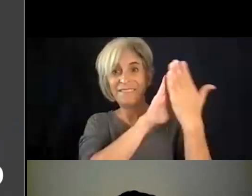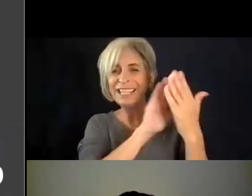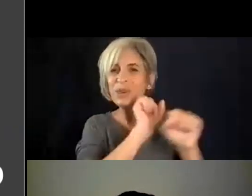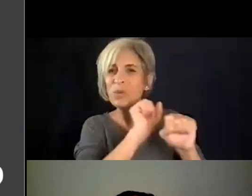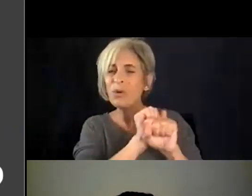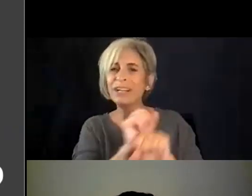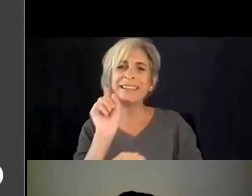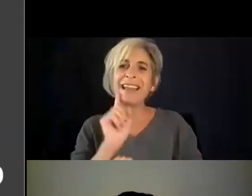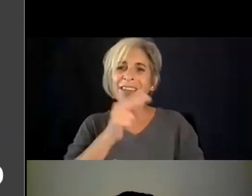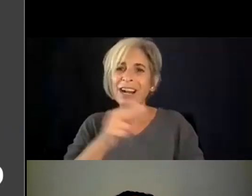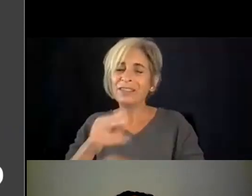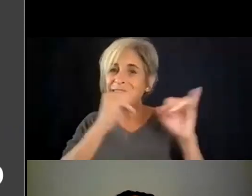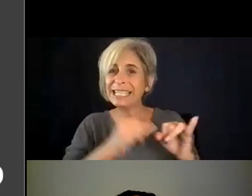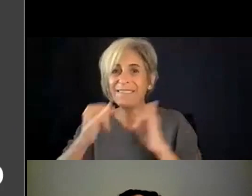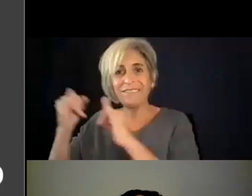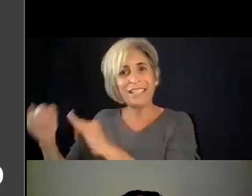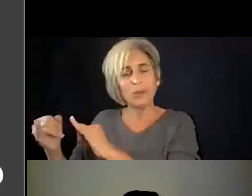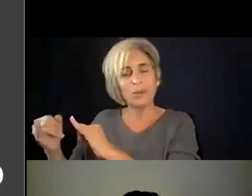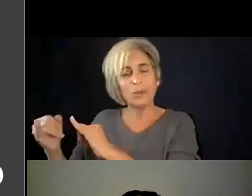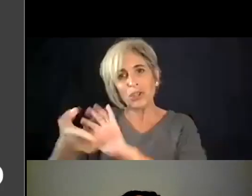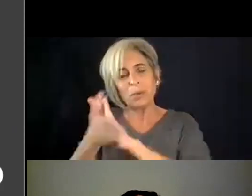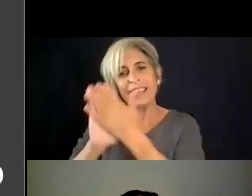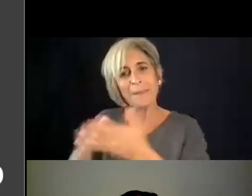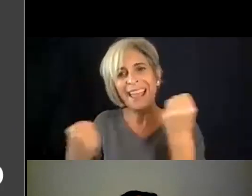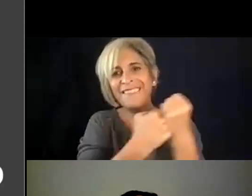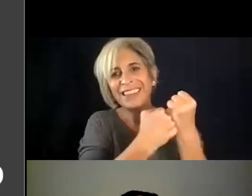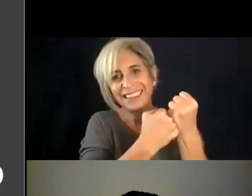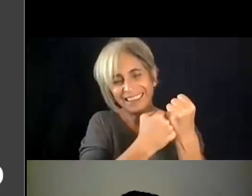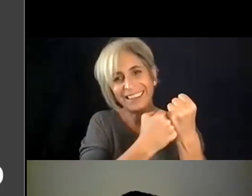and hard of hearing individuals, you become an advocate for us and help us